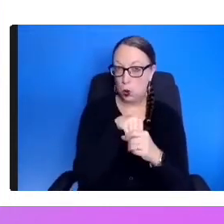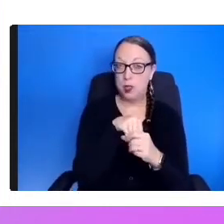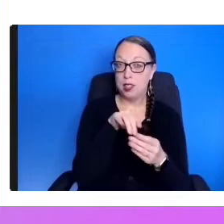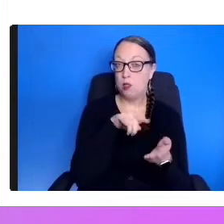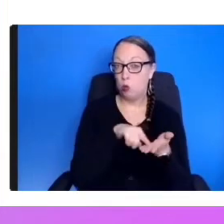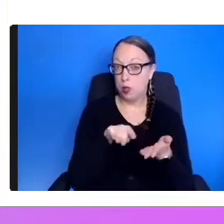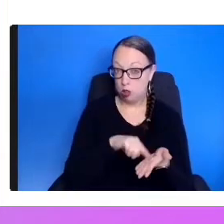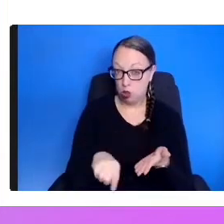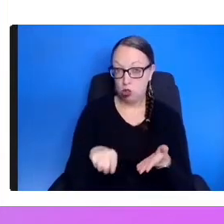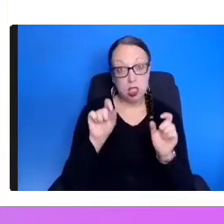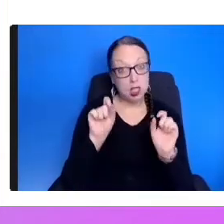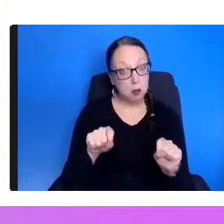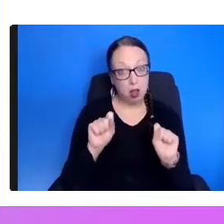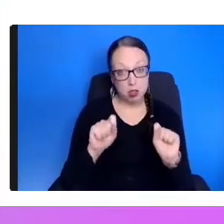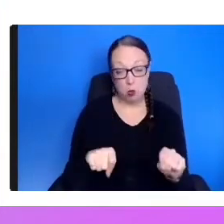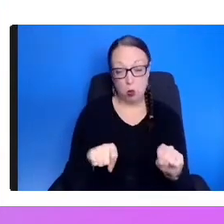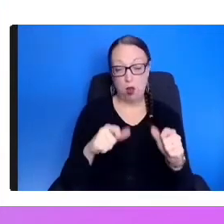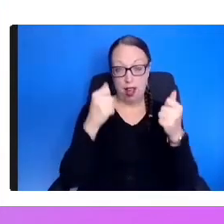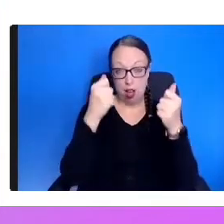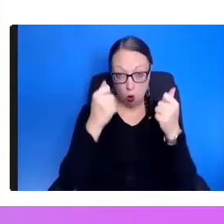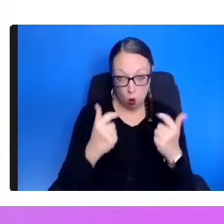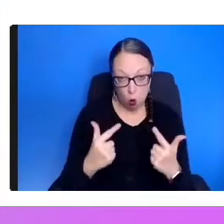is possible at every stage of the design process.